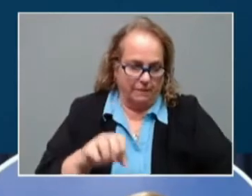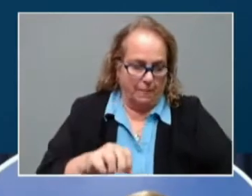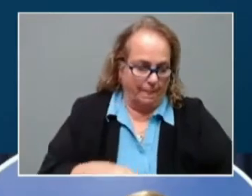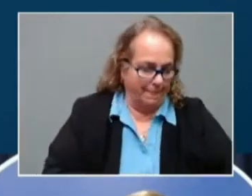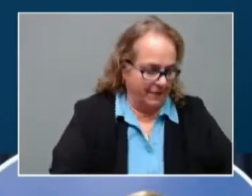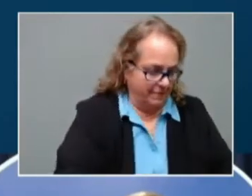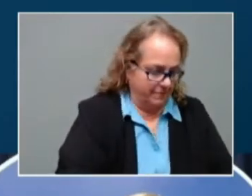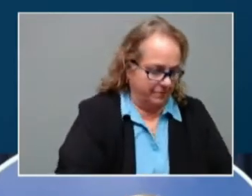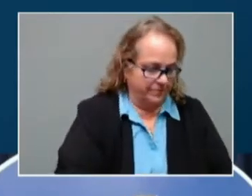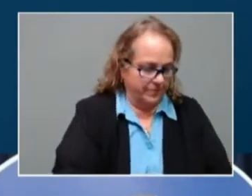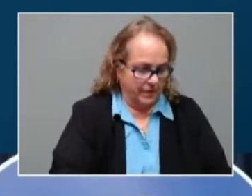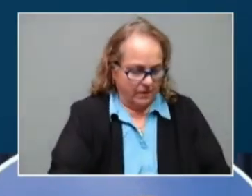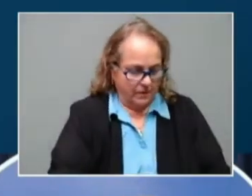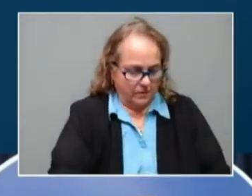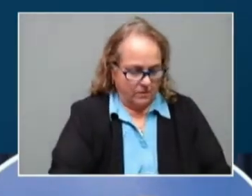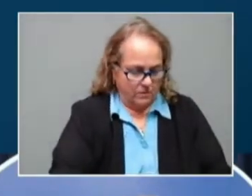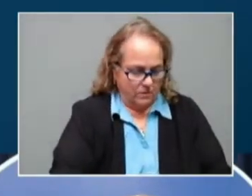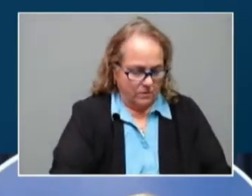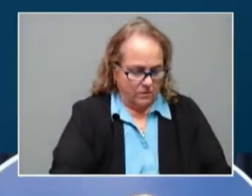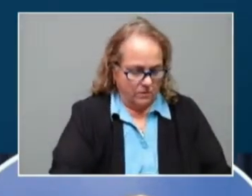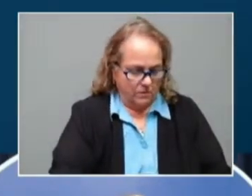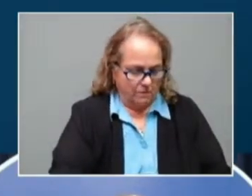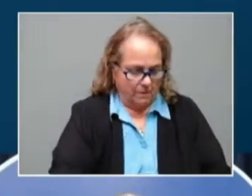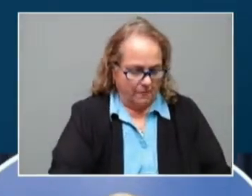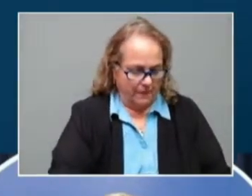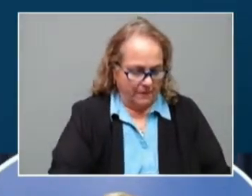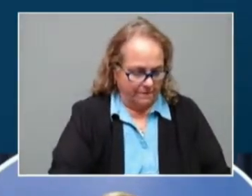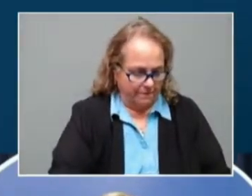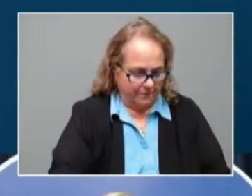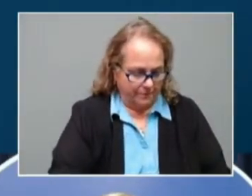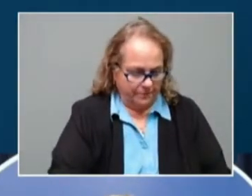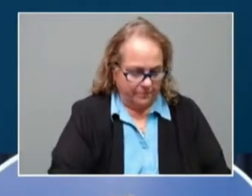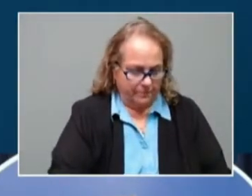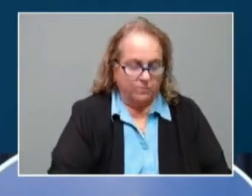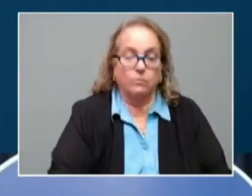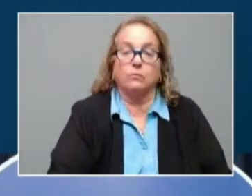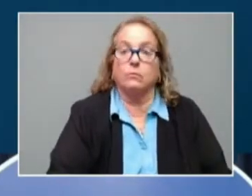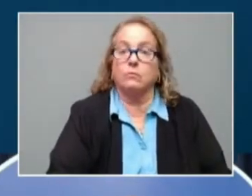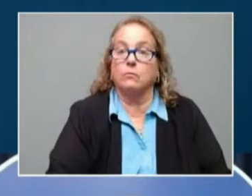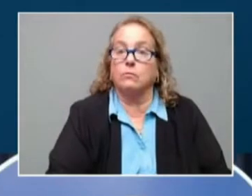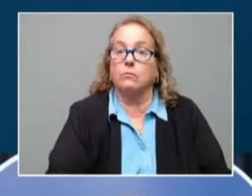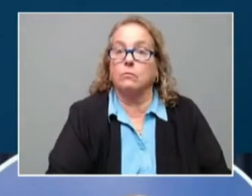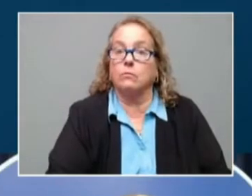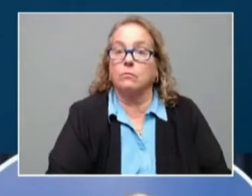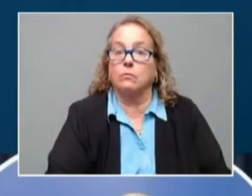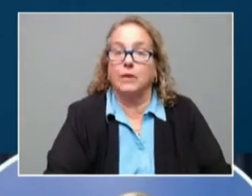continues at this rate. That's the inpatient census. Um That is the real